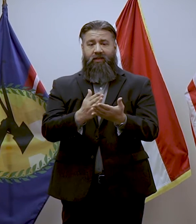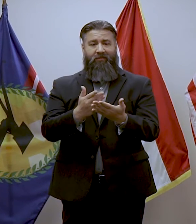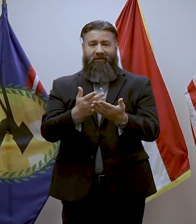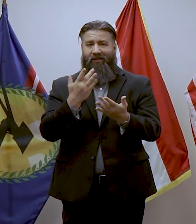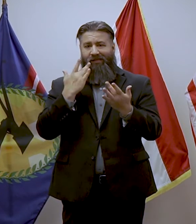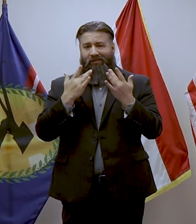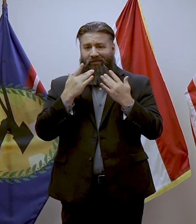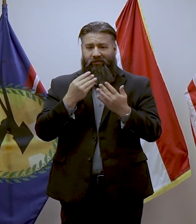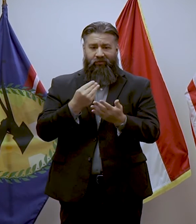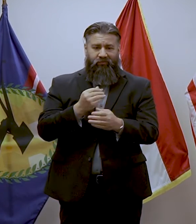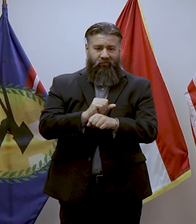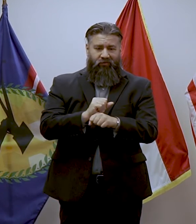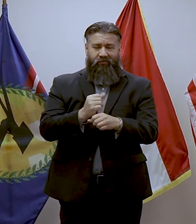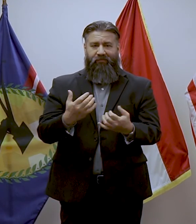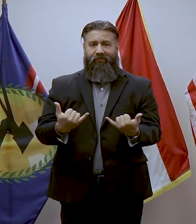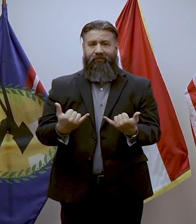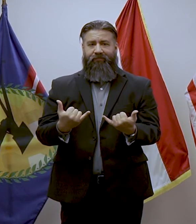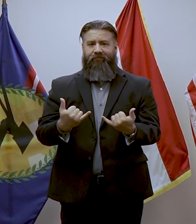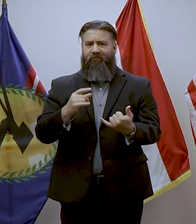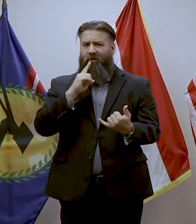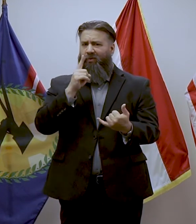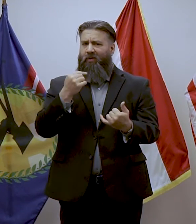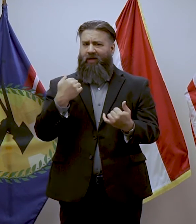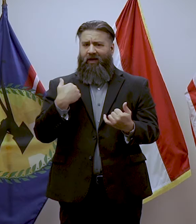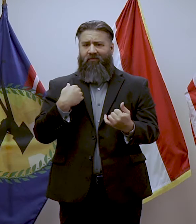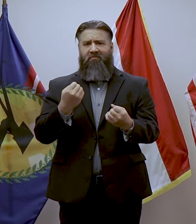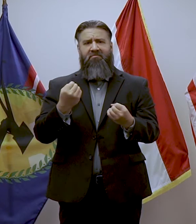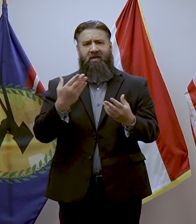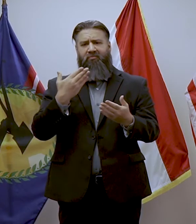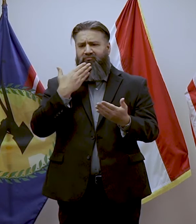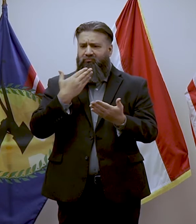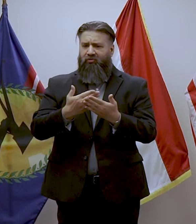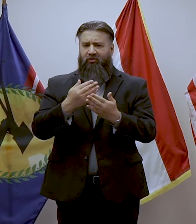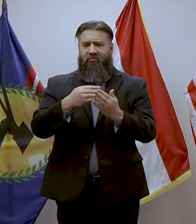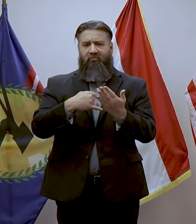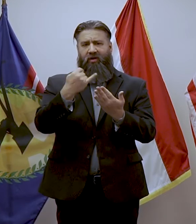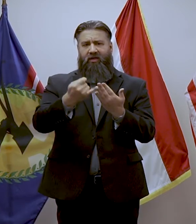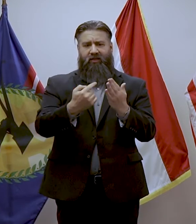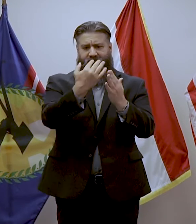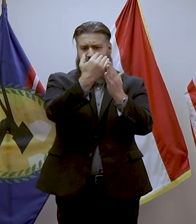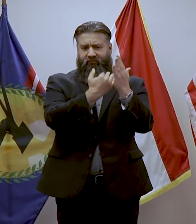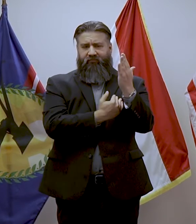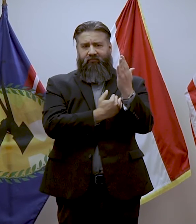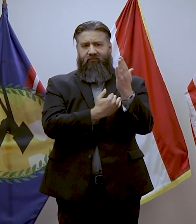but there's a whole list of of worthwhile projects that have been identified by residents in the surveys.